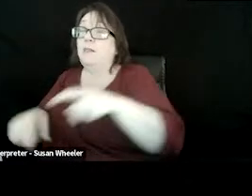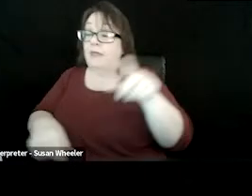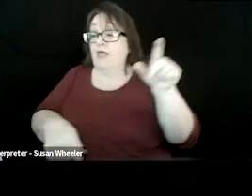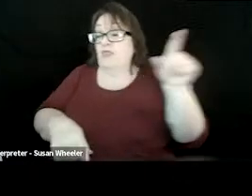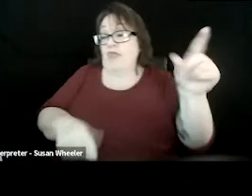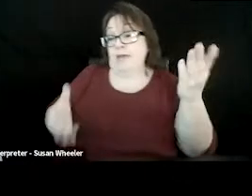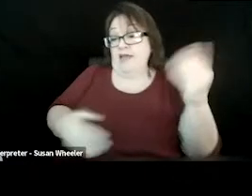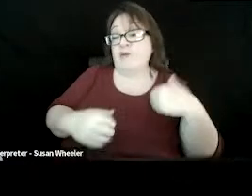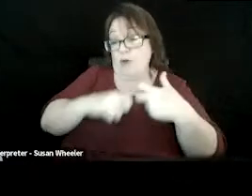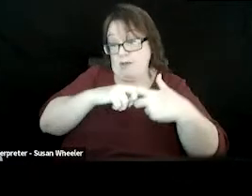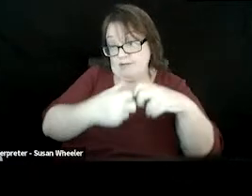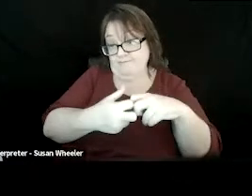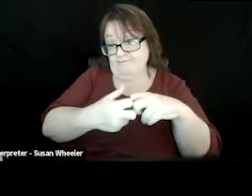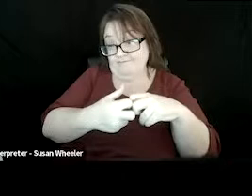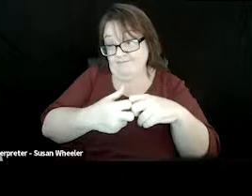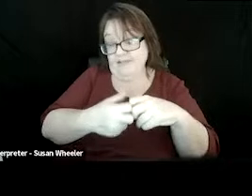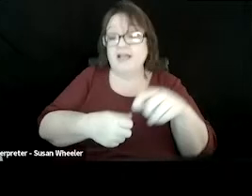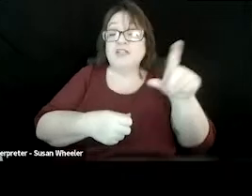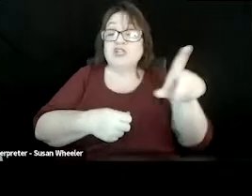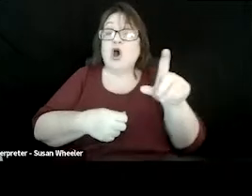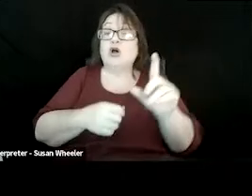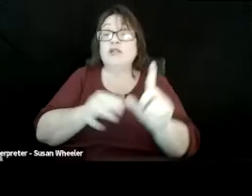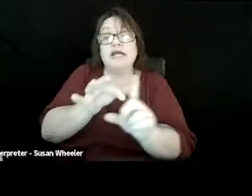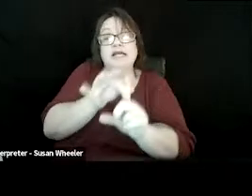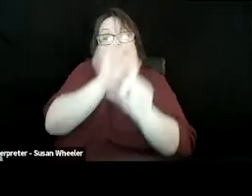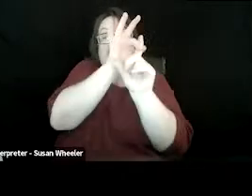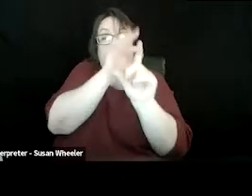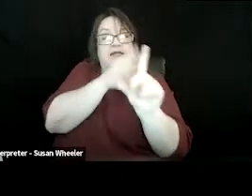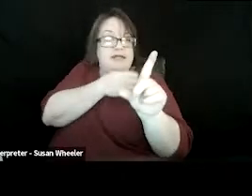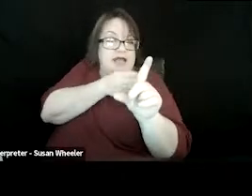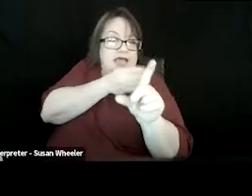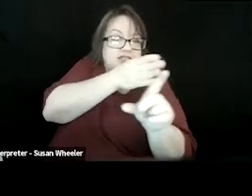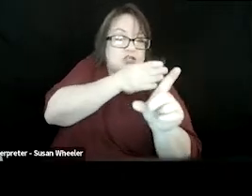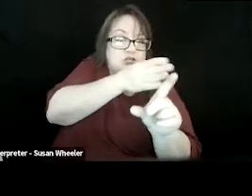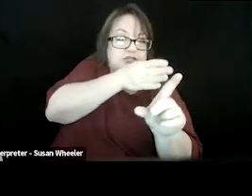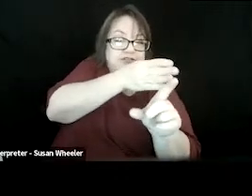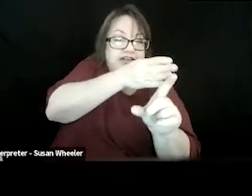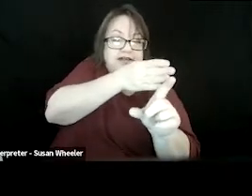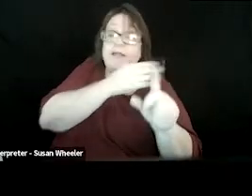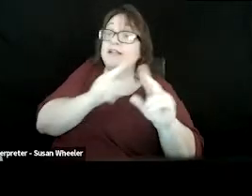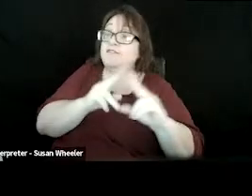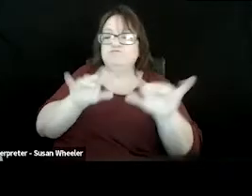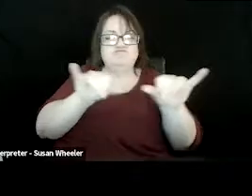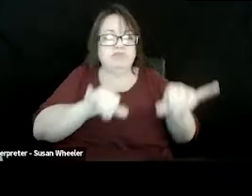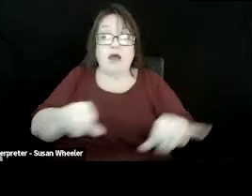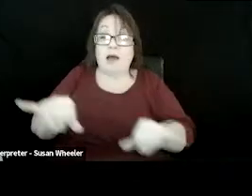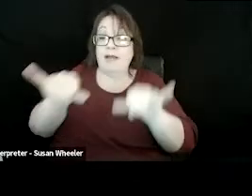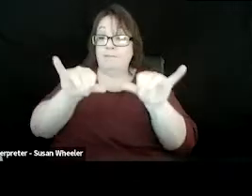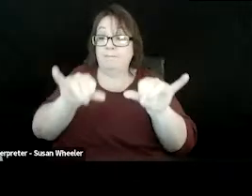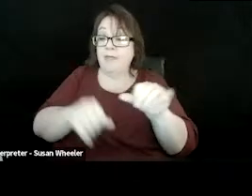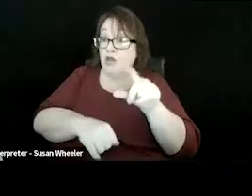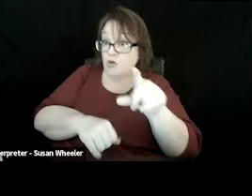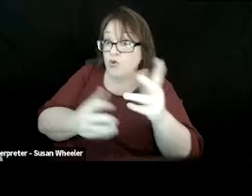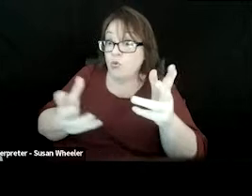This is a example of an exclusivity provision, it's very common if you want to do something on the side,